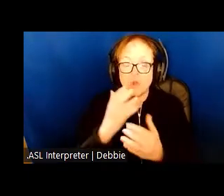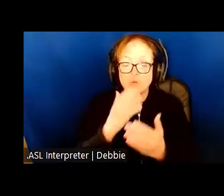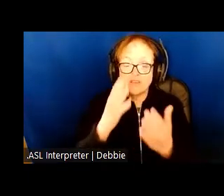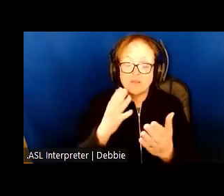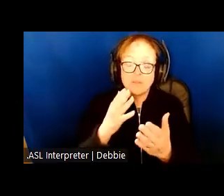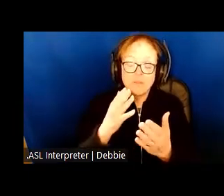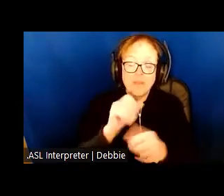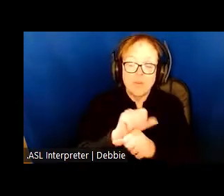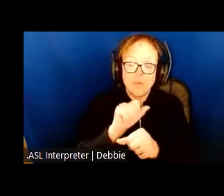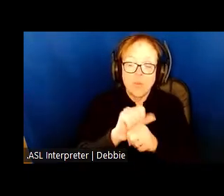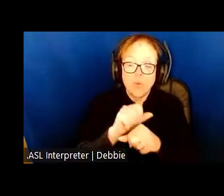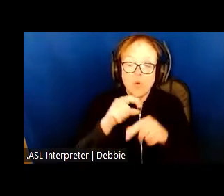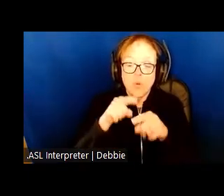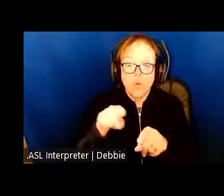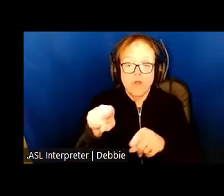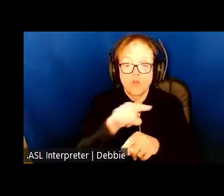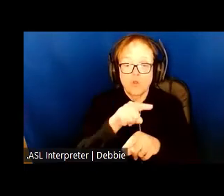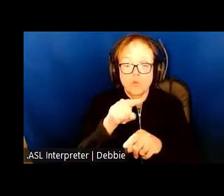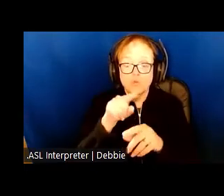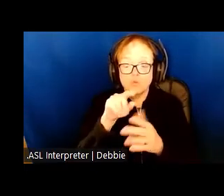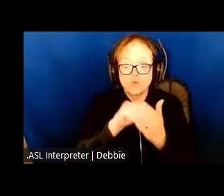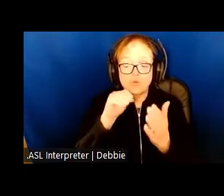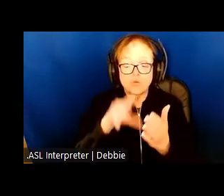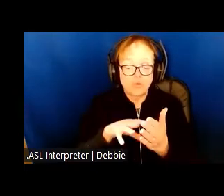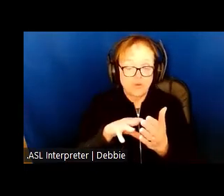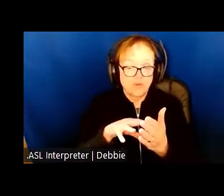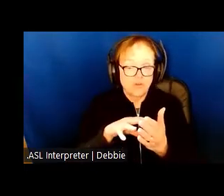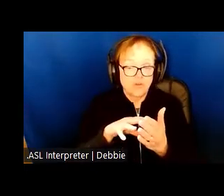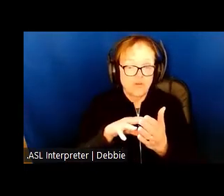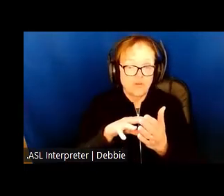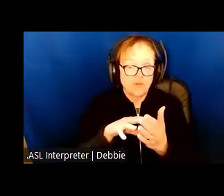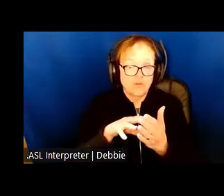was a student.